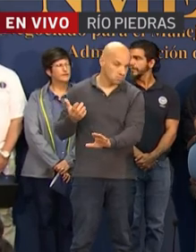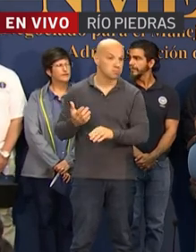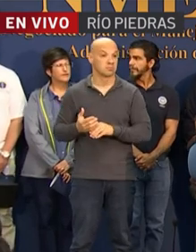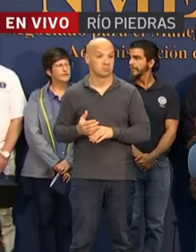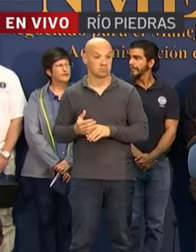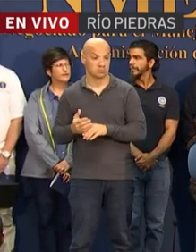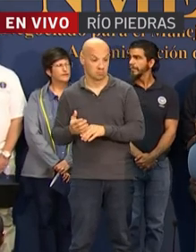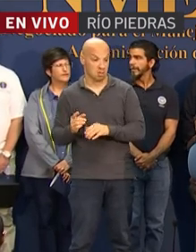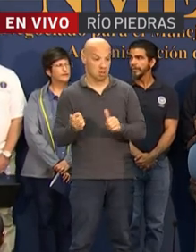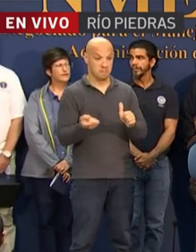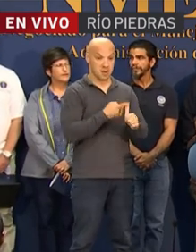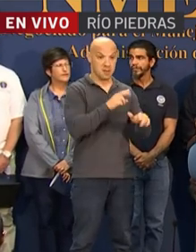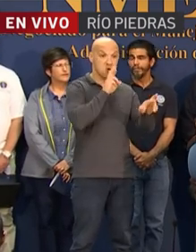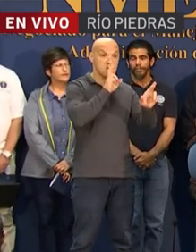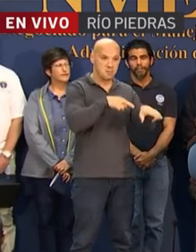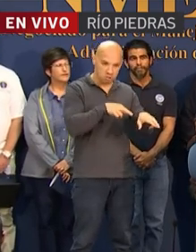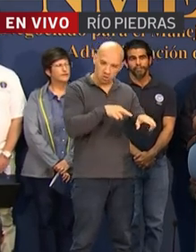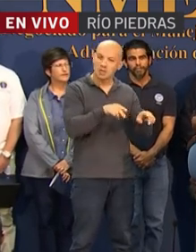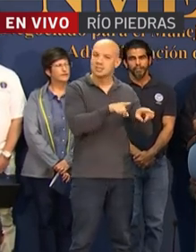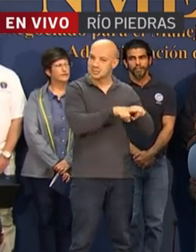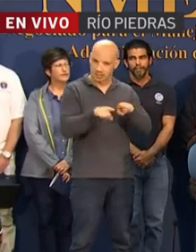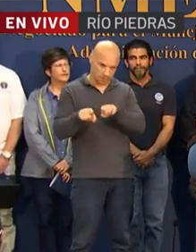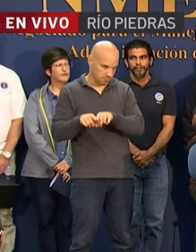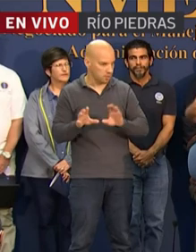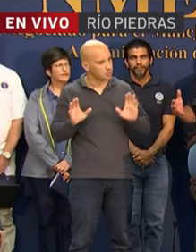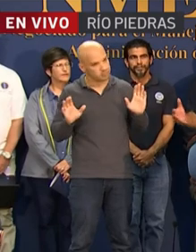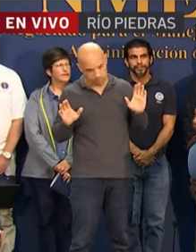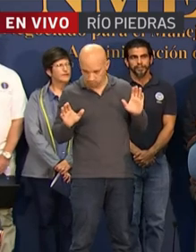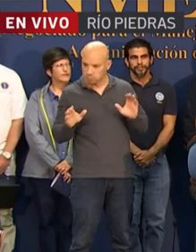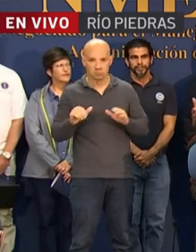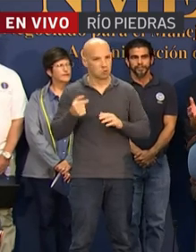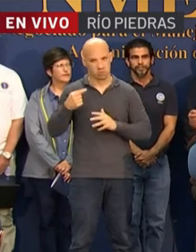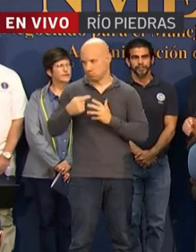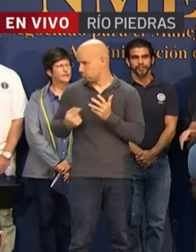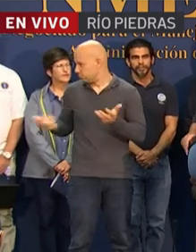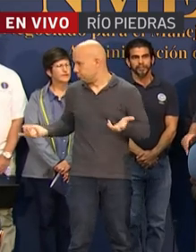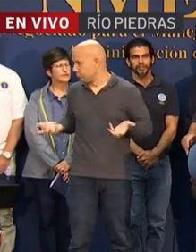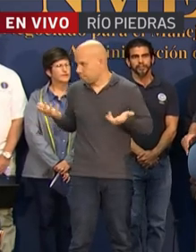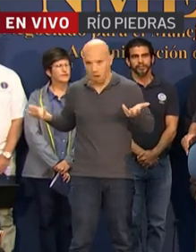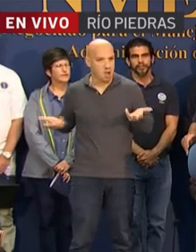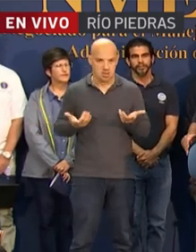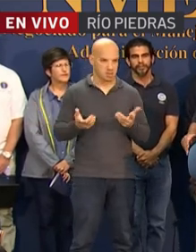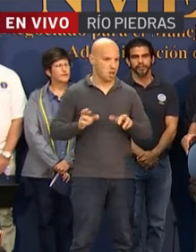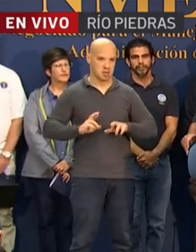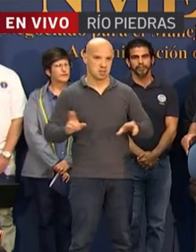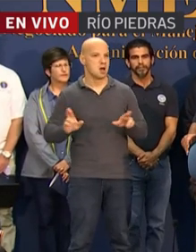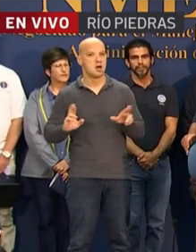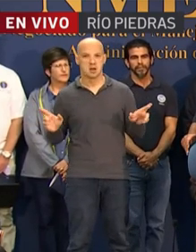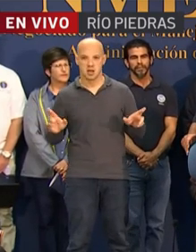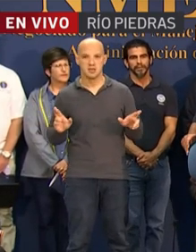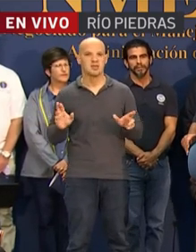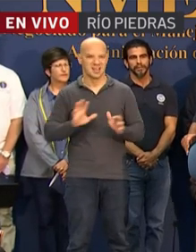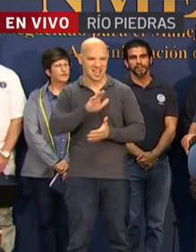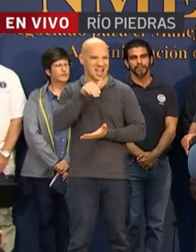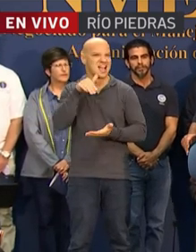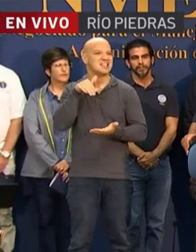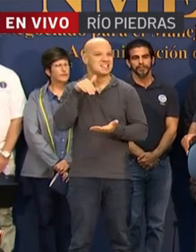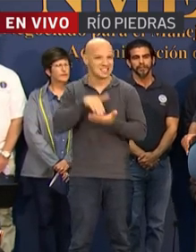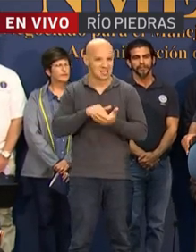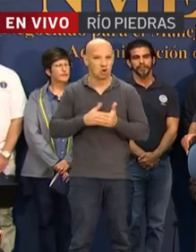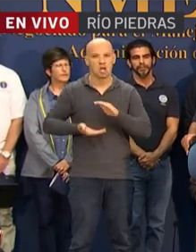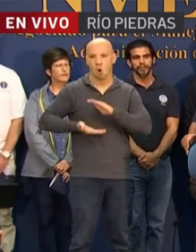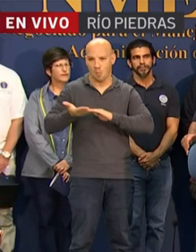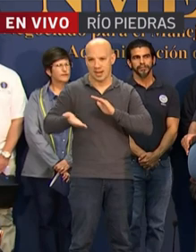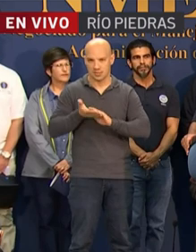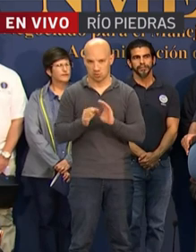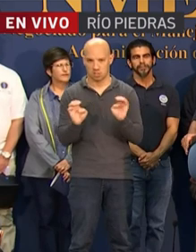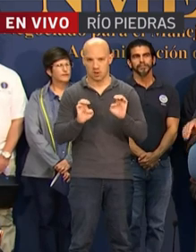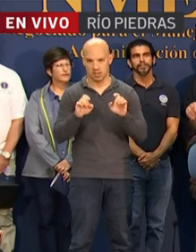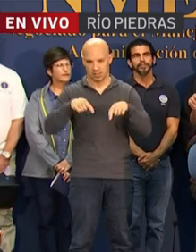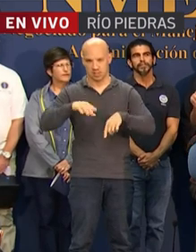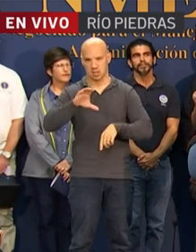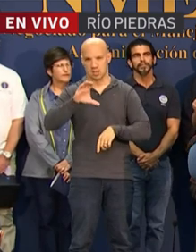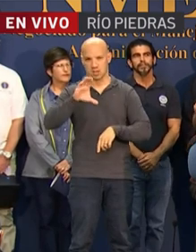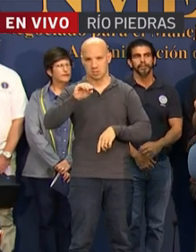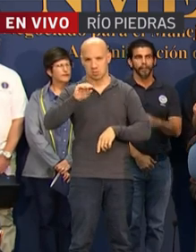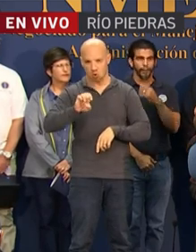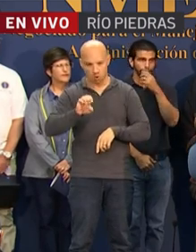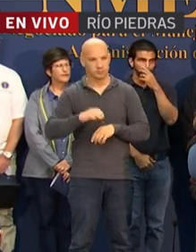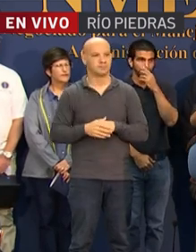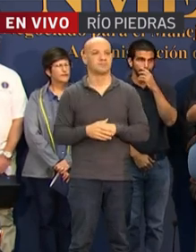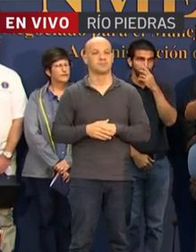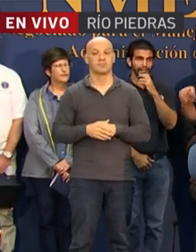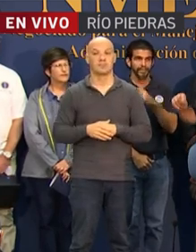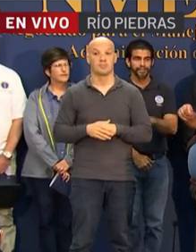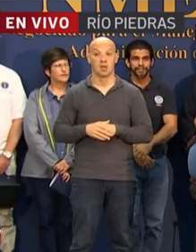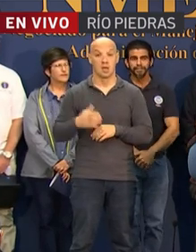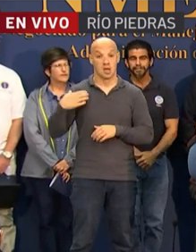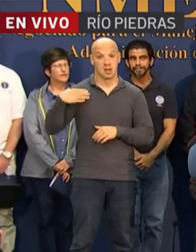DE LOS SERVICIOS PÚBLICOS.